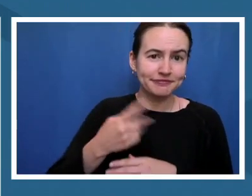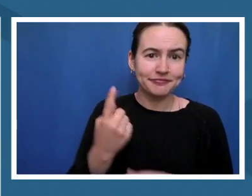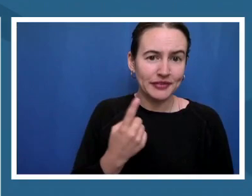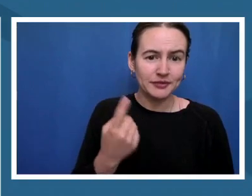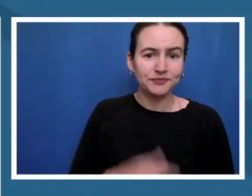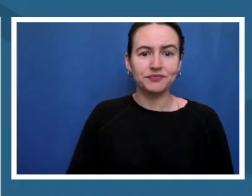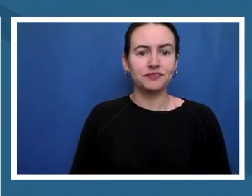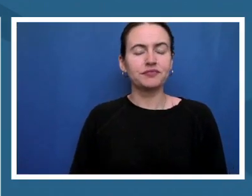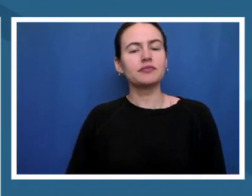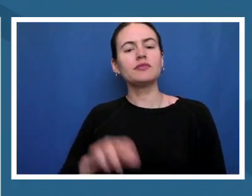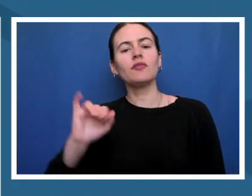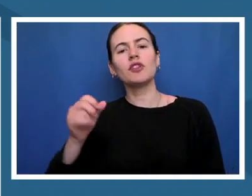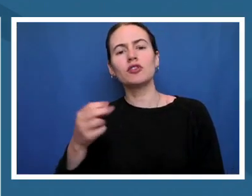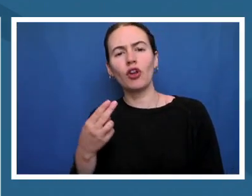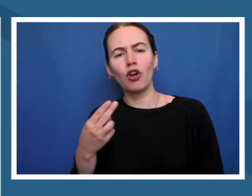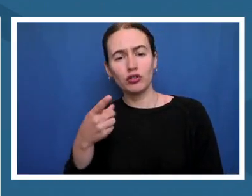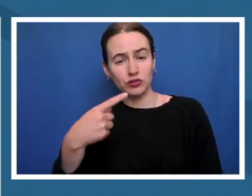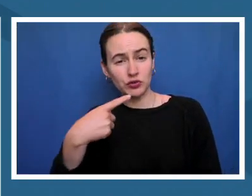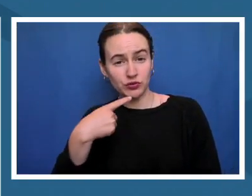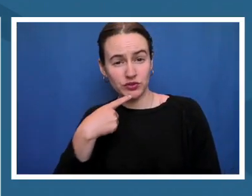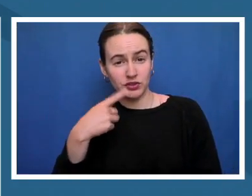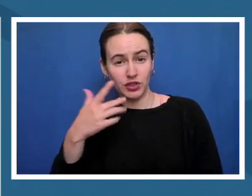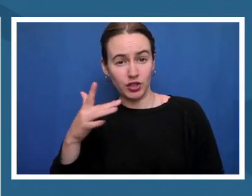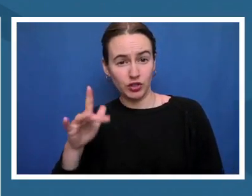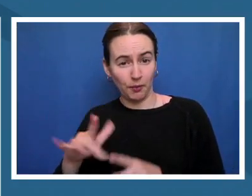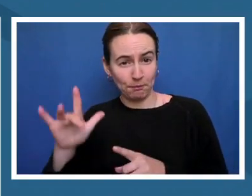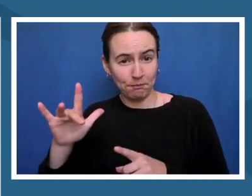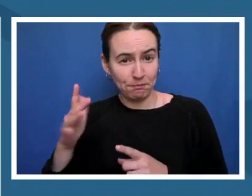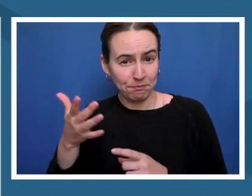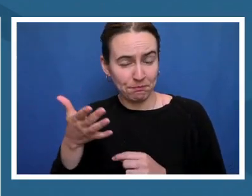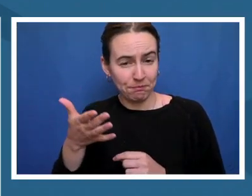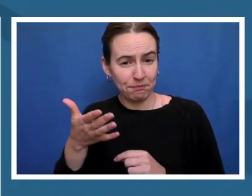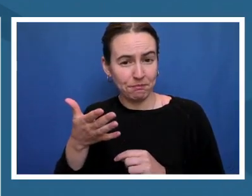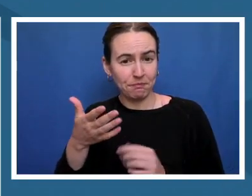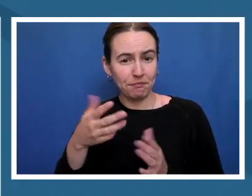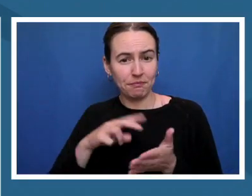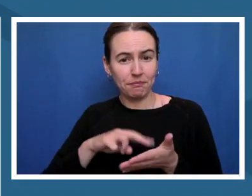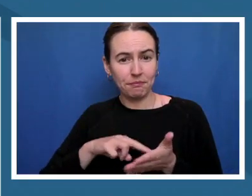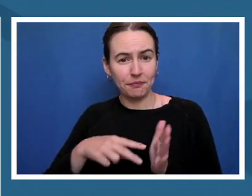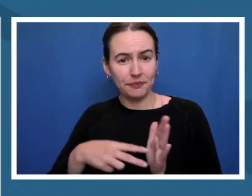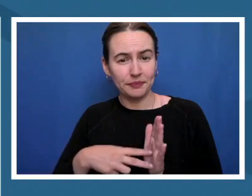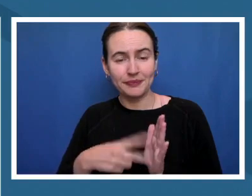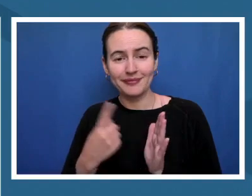that something that is